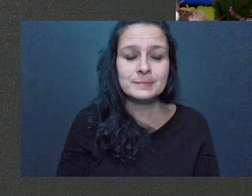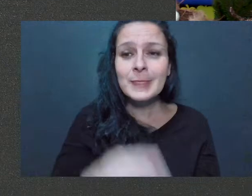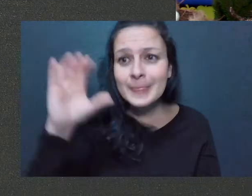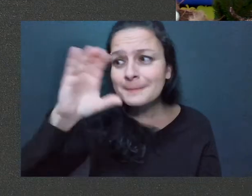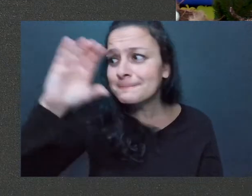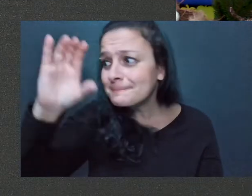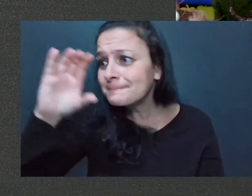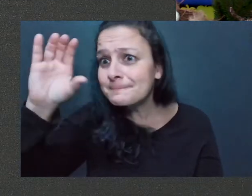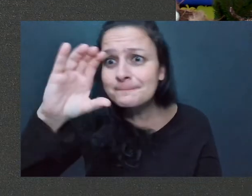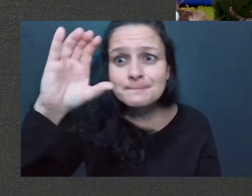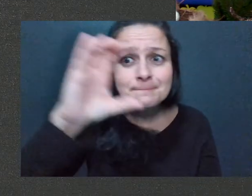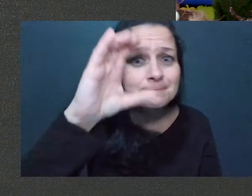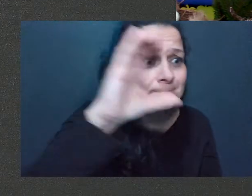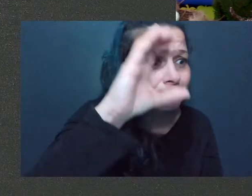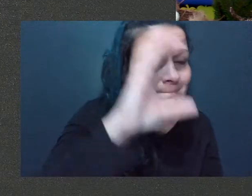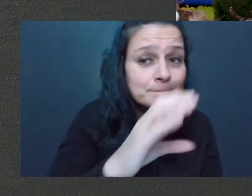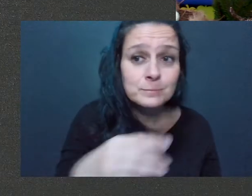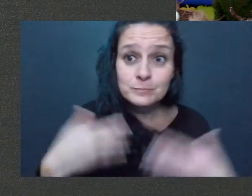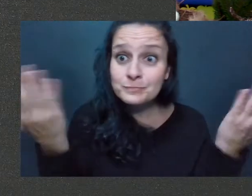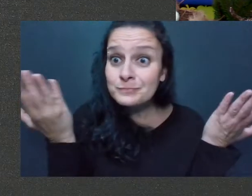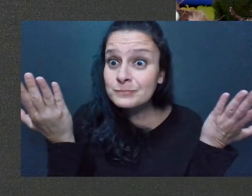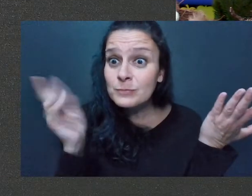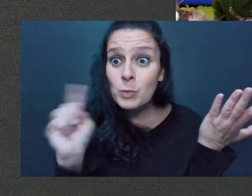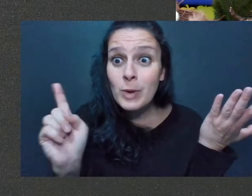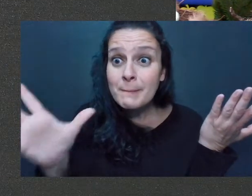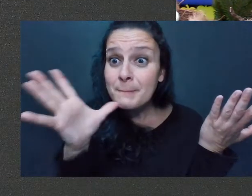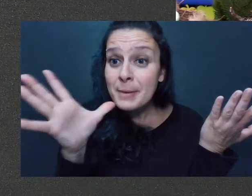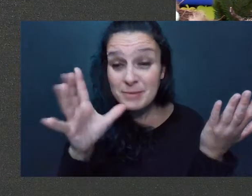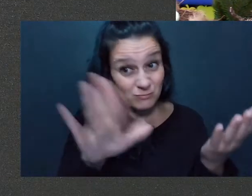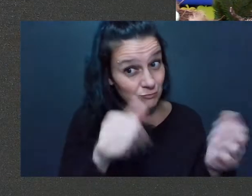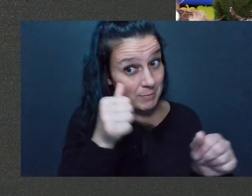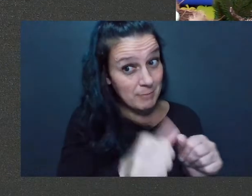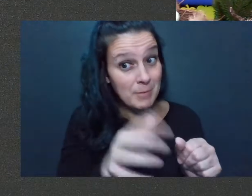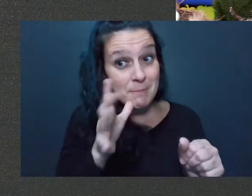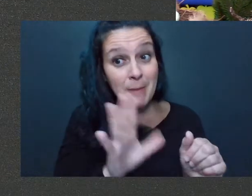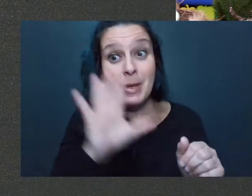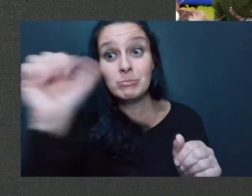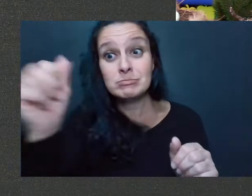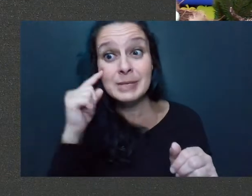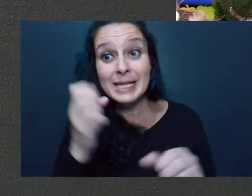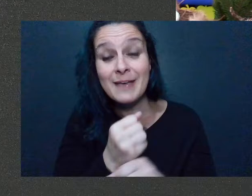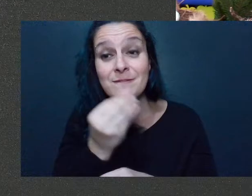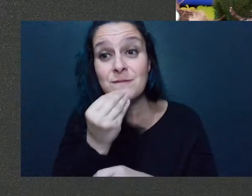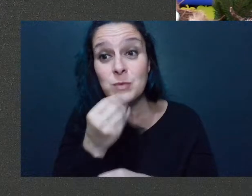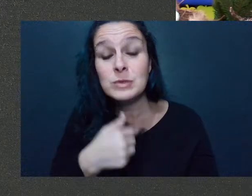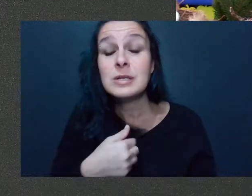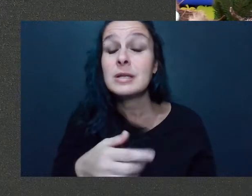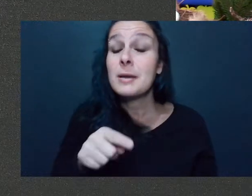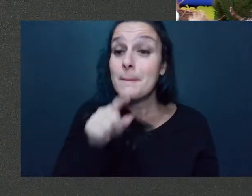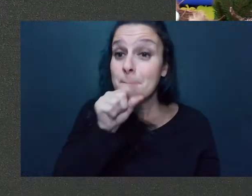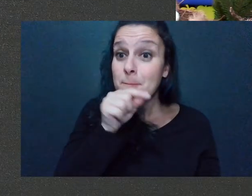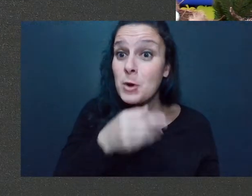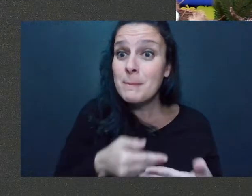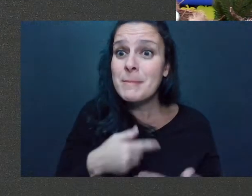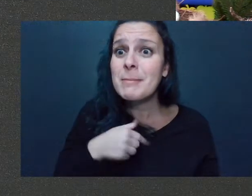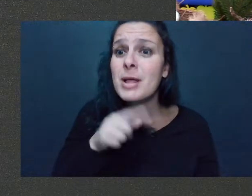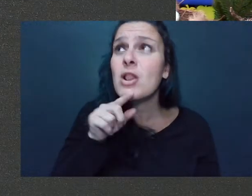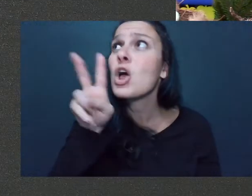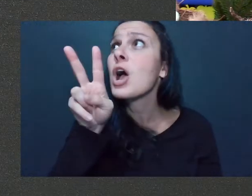He looked for her. Where'd she go? Remember she went to go get him food, oh no. He looked up. He did not see her.